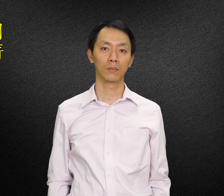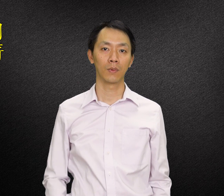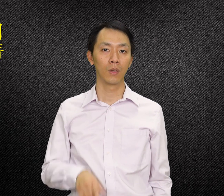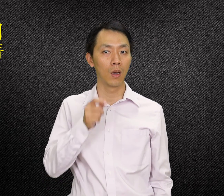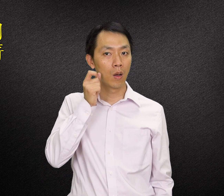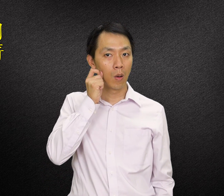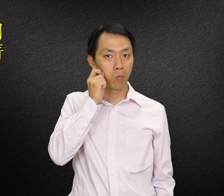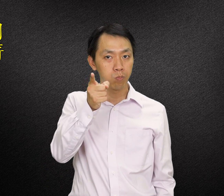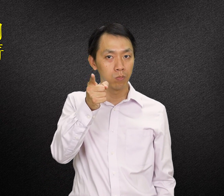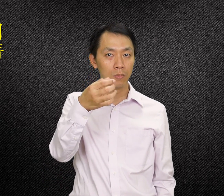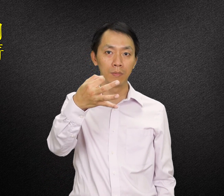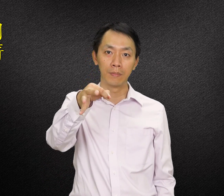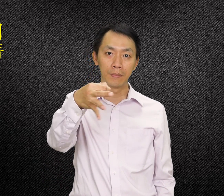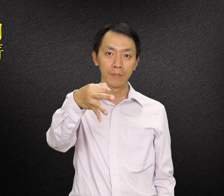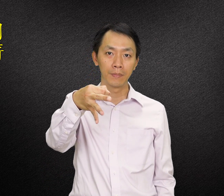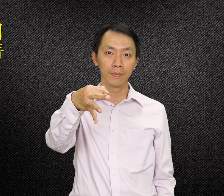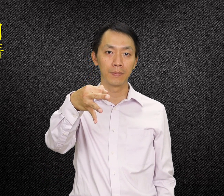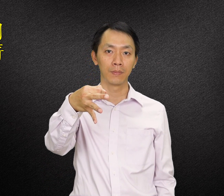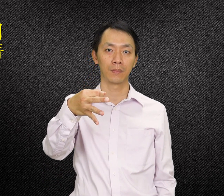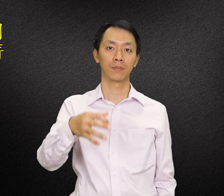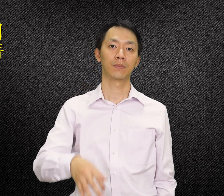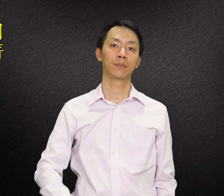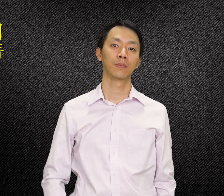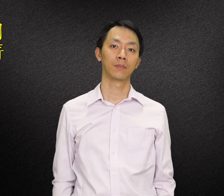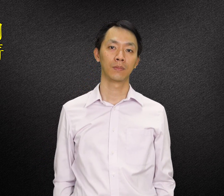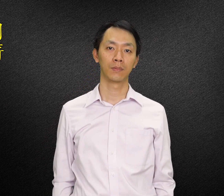monthly salary (a month + money)